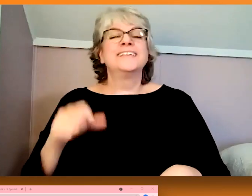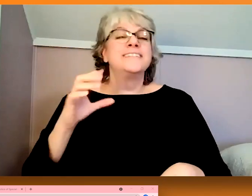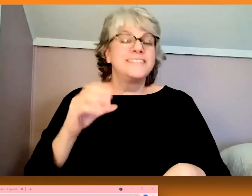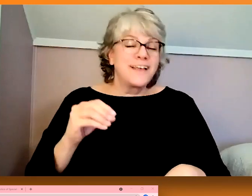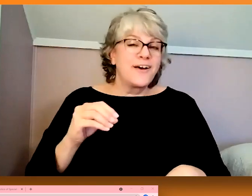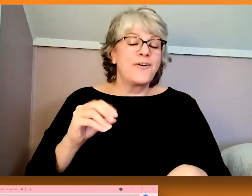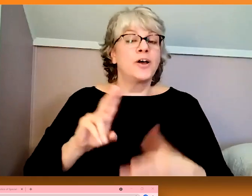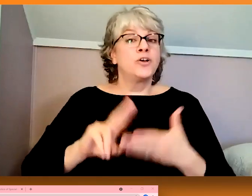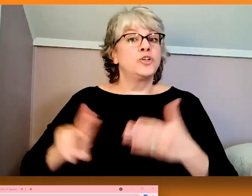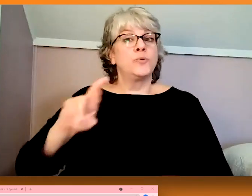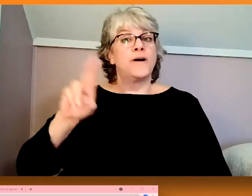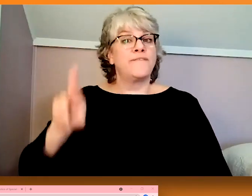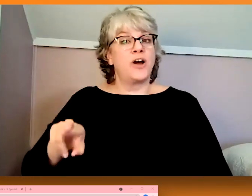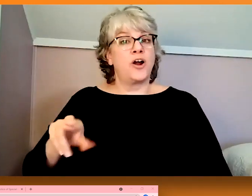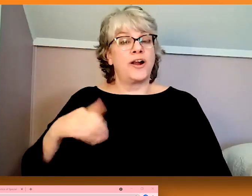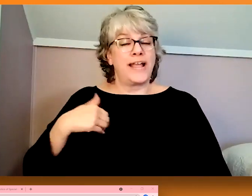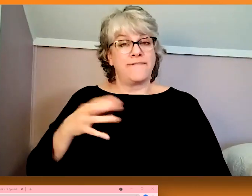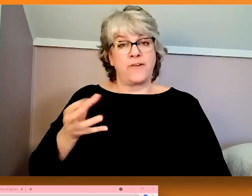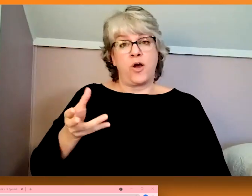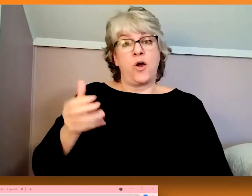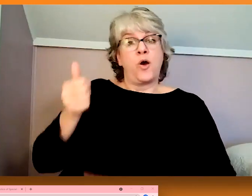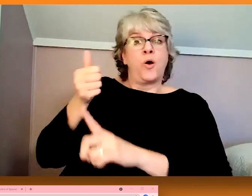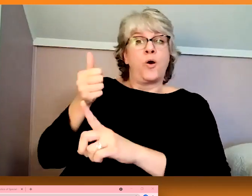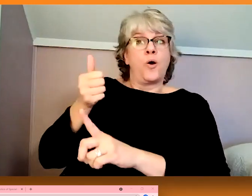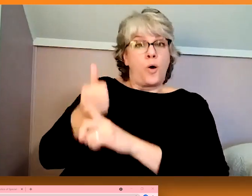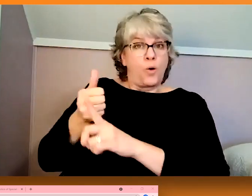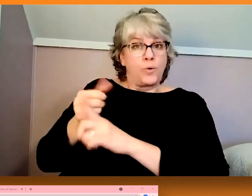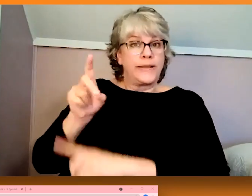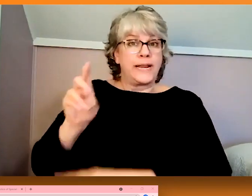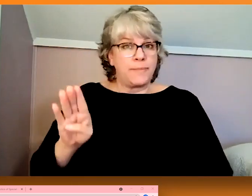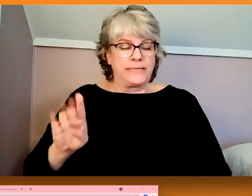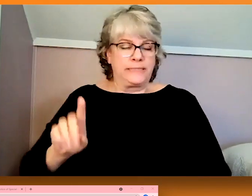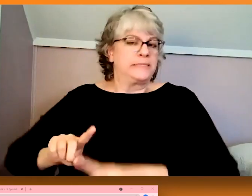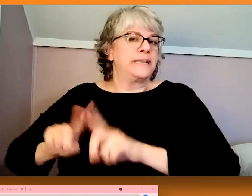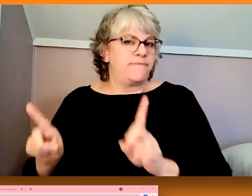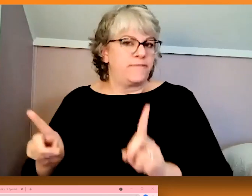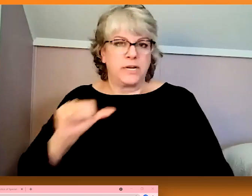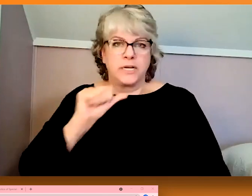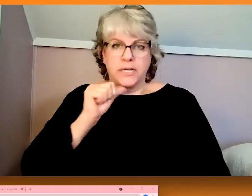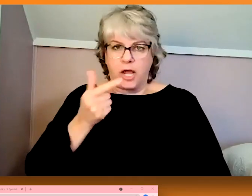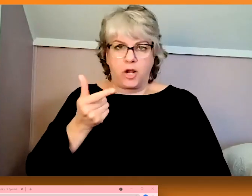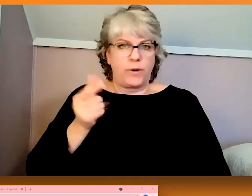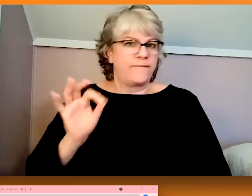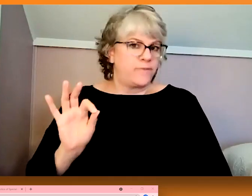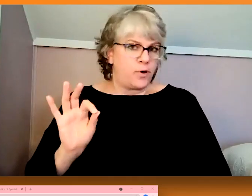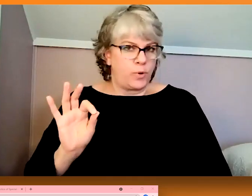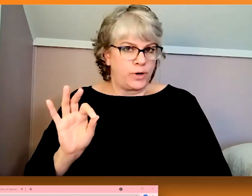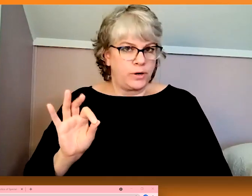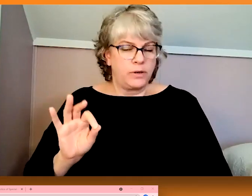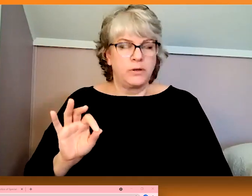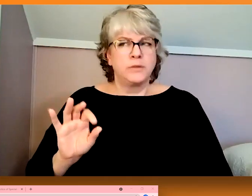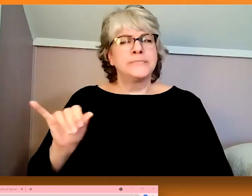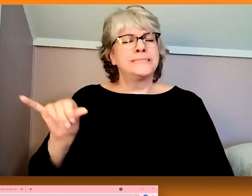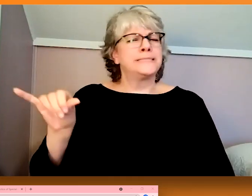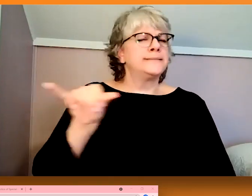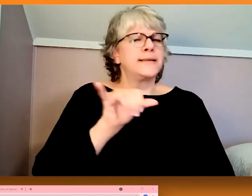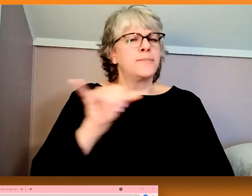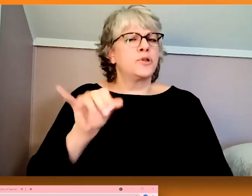So U of R has a subscription to a different database, but it has similar capabilities,